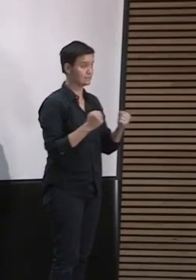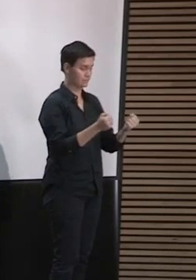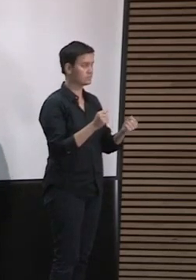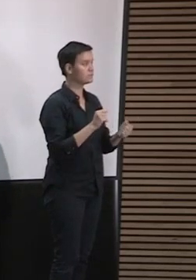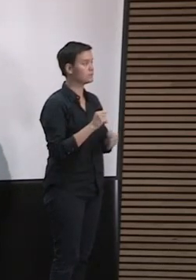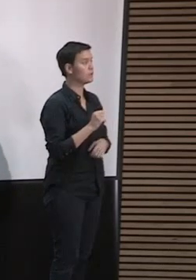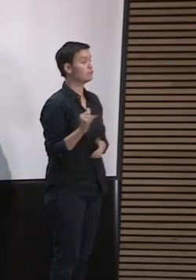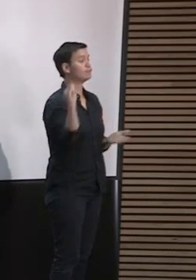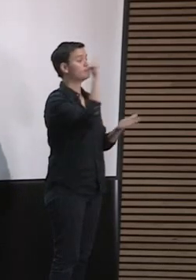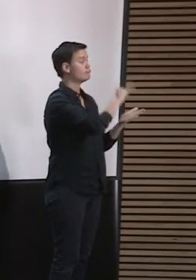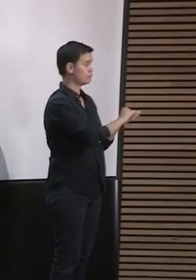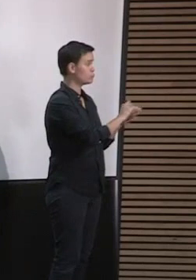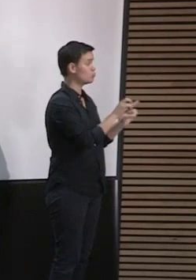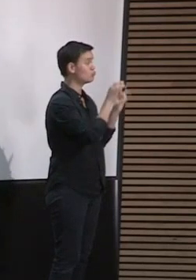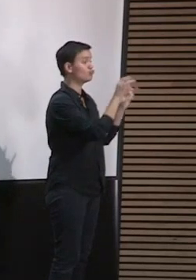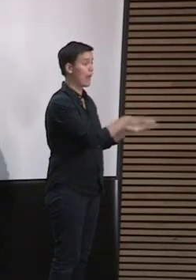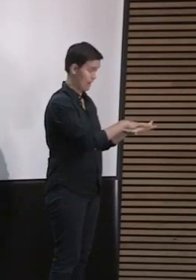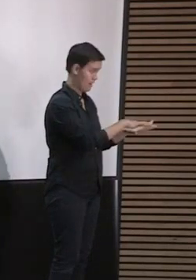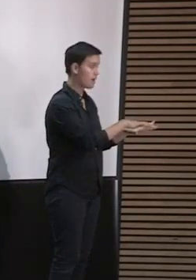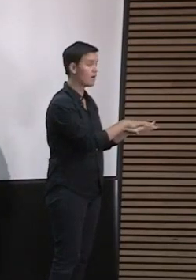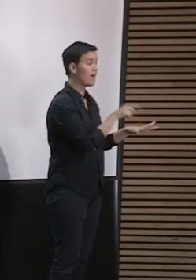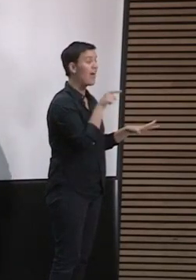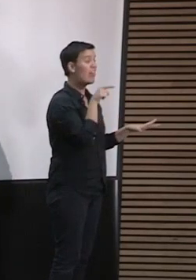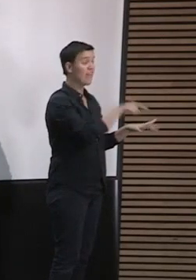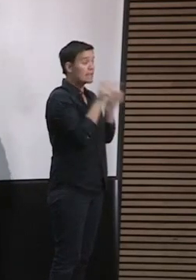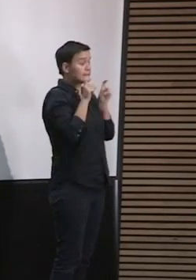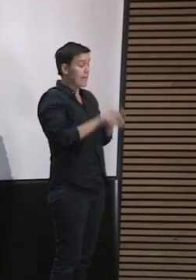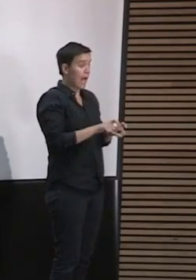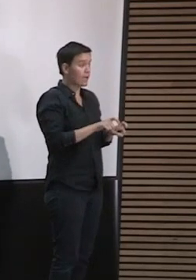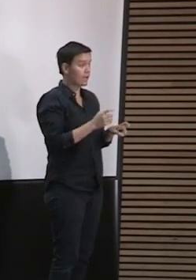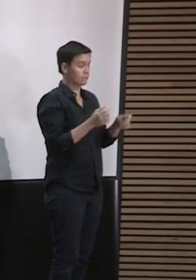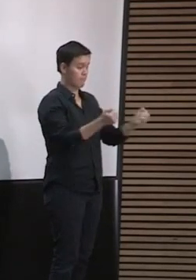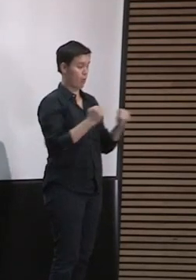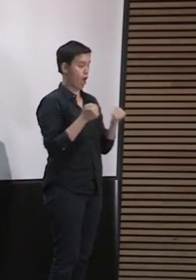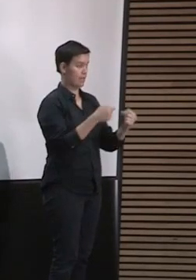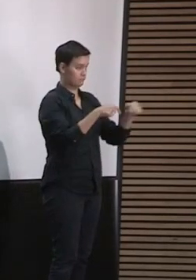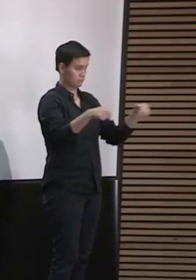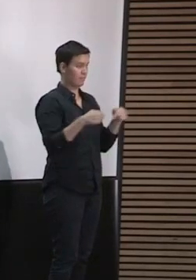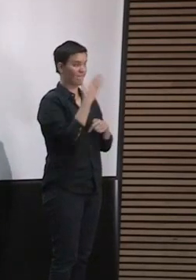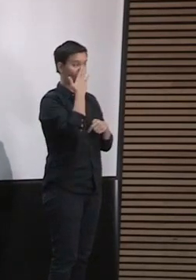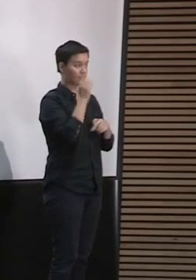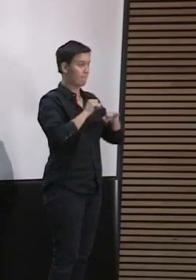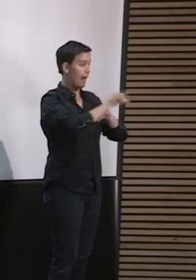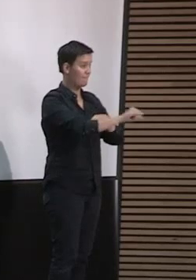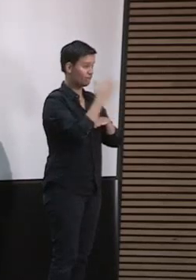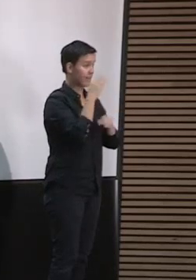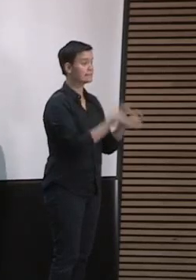they were exposed. Whether or not they stopped. For pilots for instance, I understand coming out of Australia, they